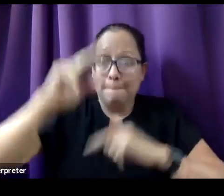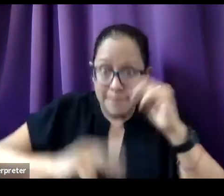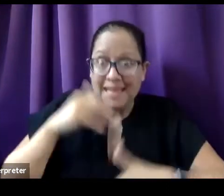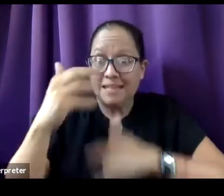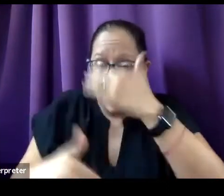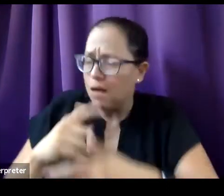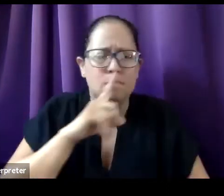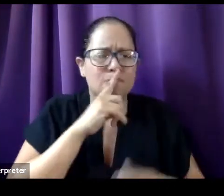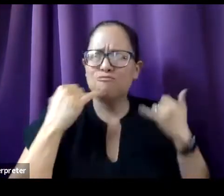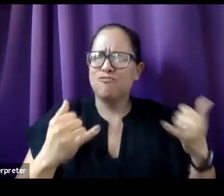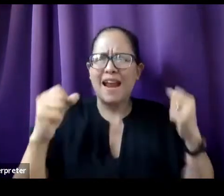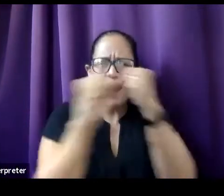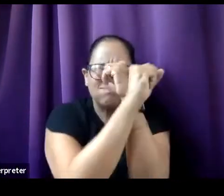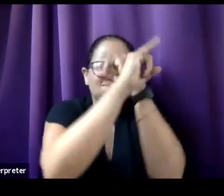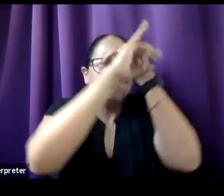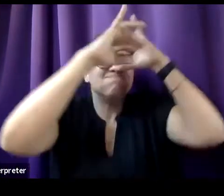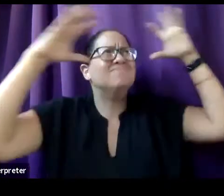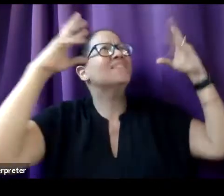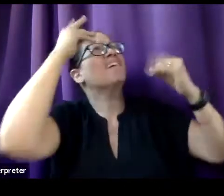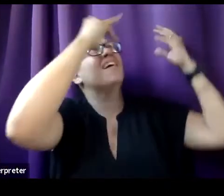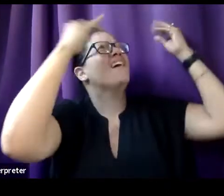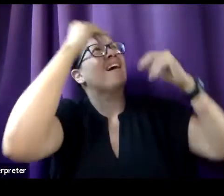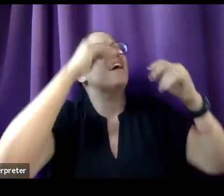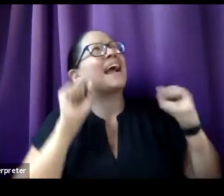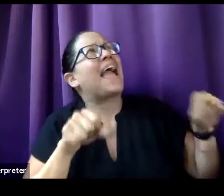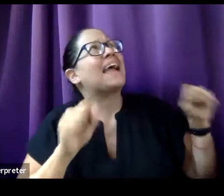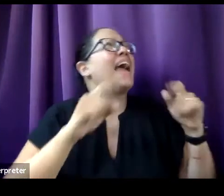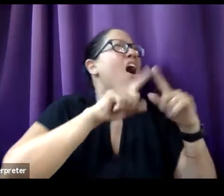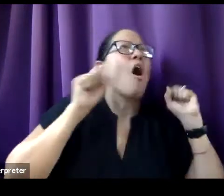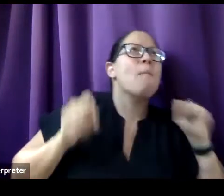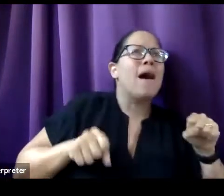impulse to look at the real is the beginning of true imagination.